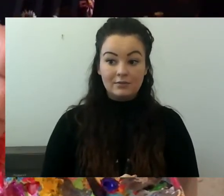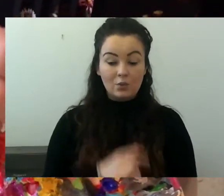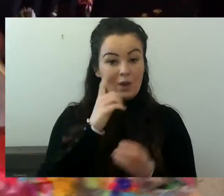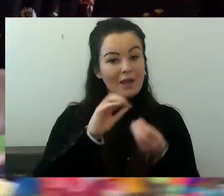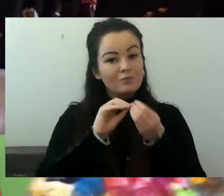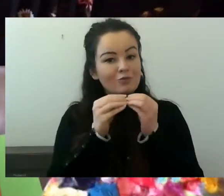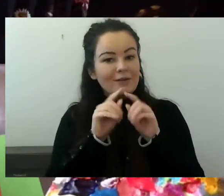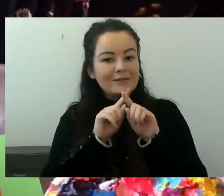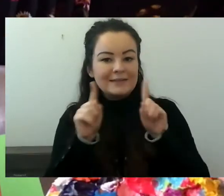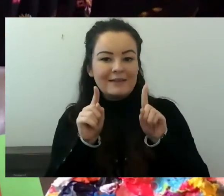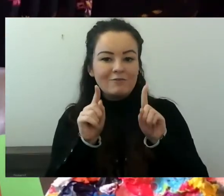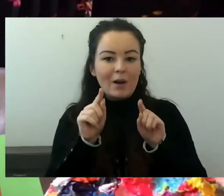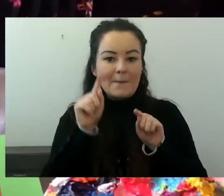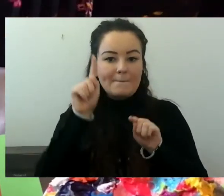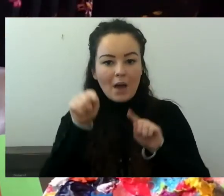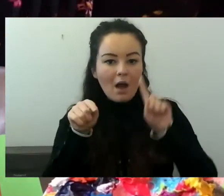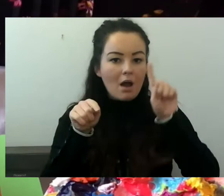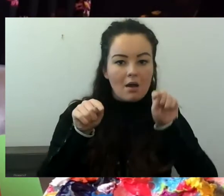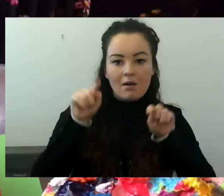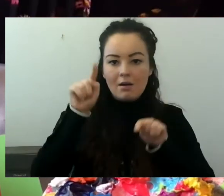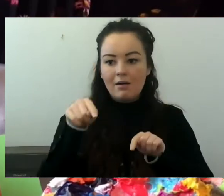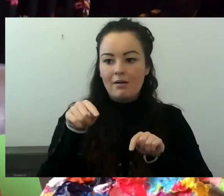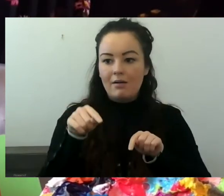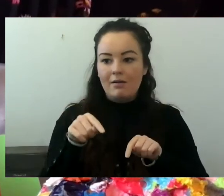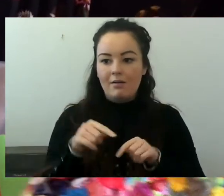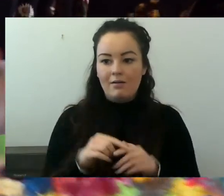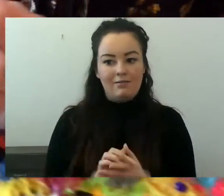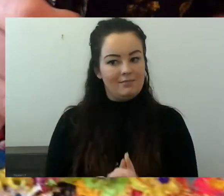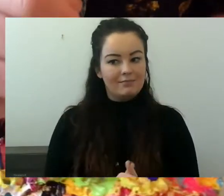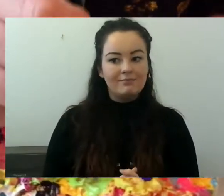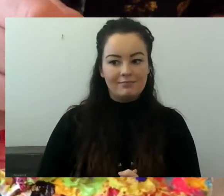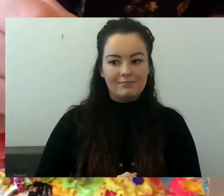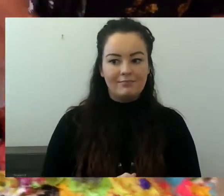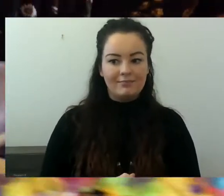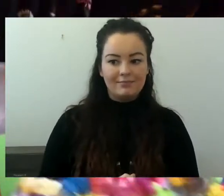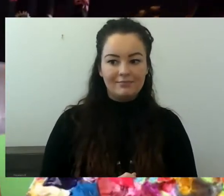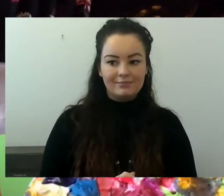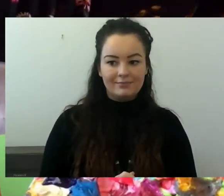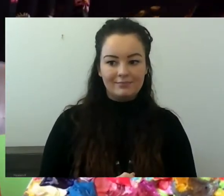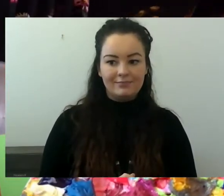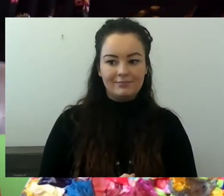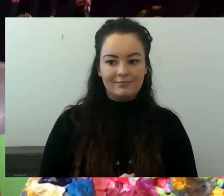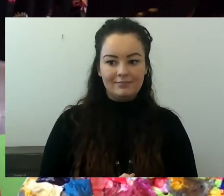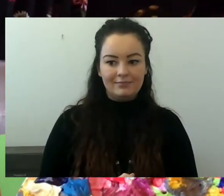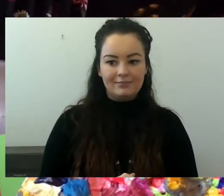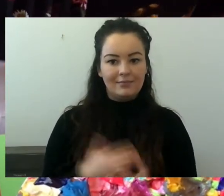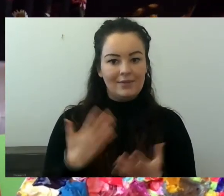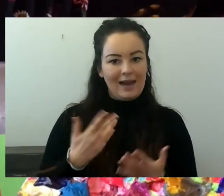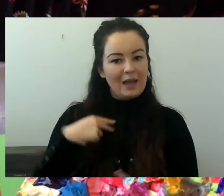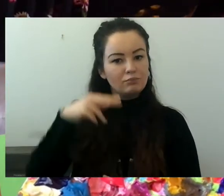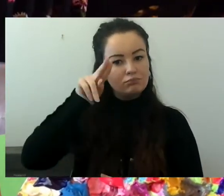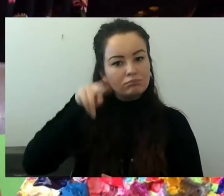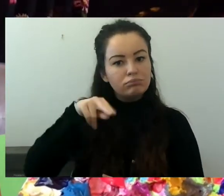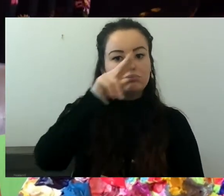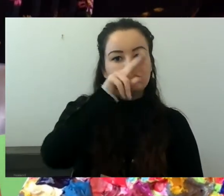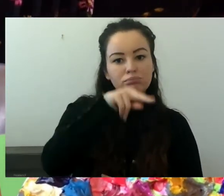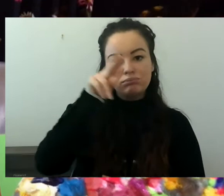you can explore making some marks with that too. Let's go do some brush strokes